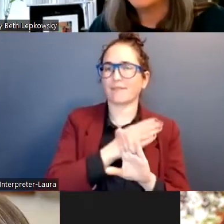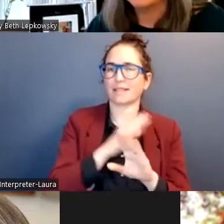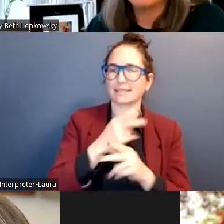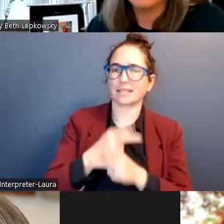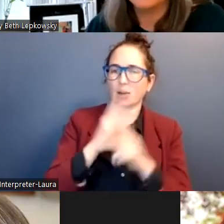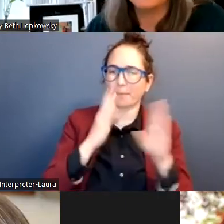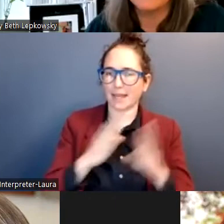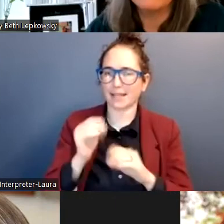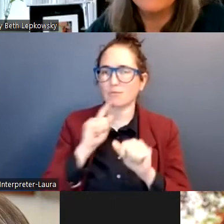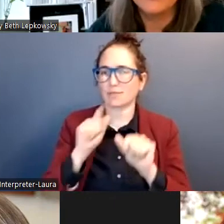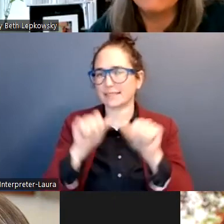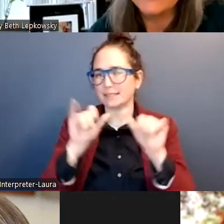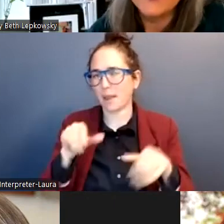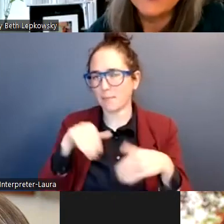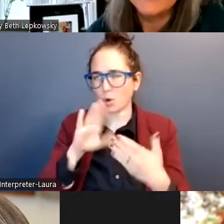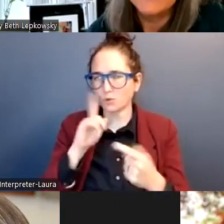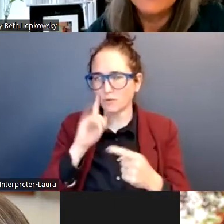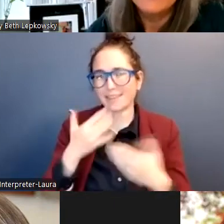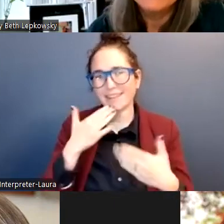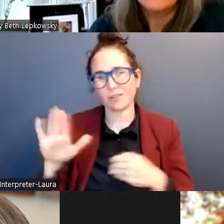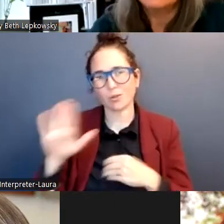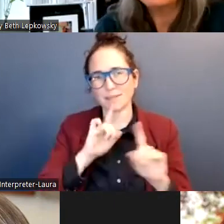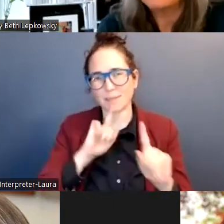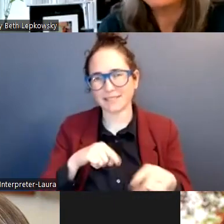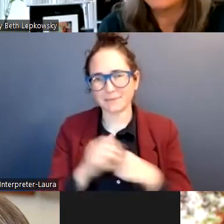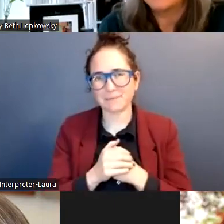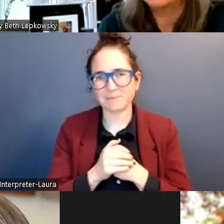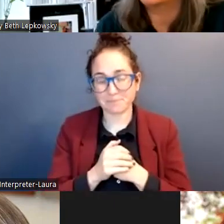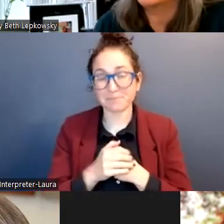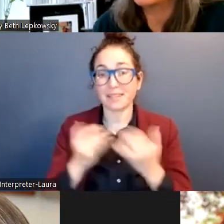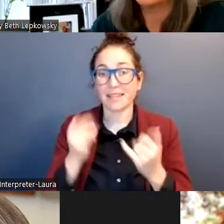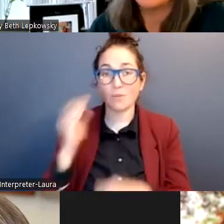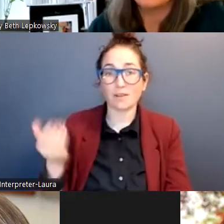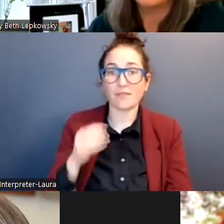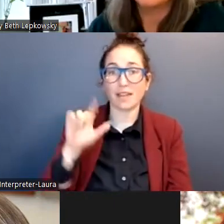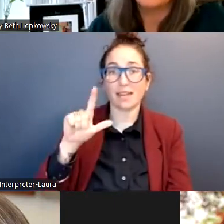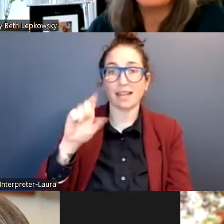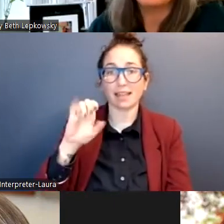thank you for those initial responses. So I'd like to invite Leanne to join us and post the